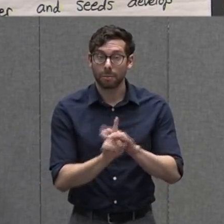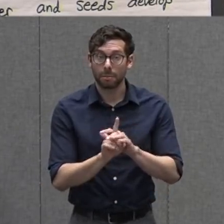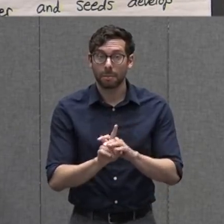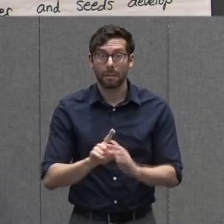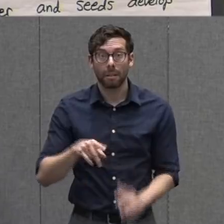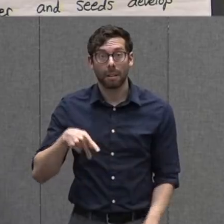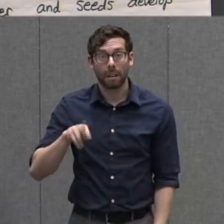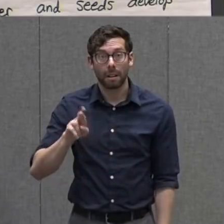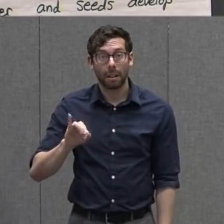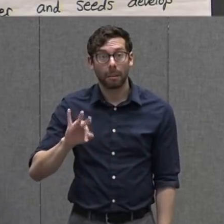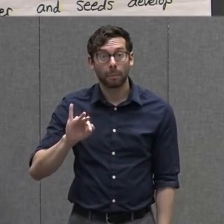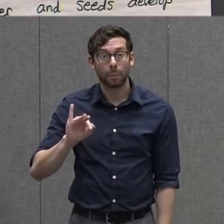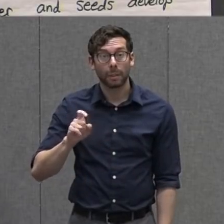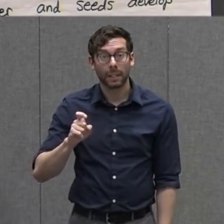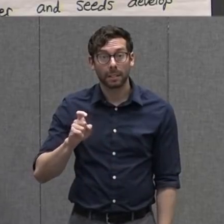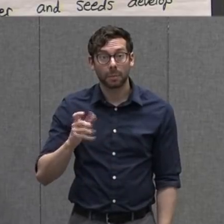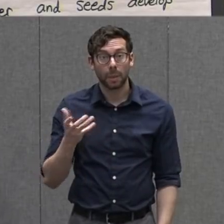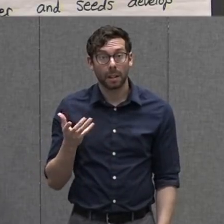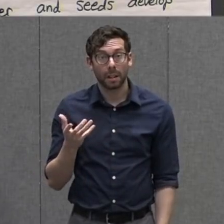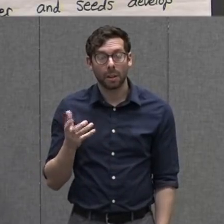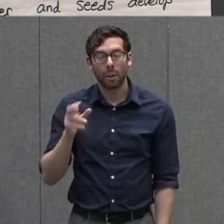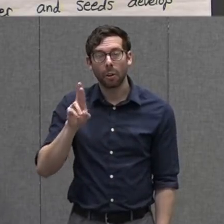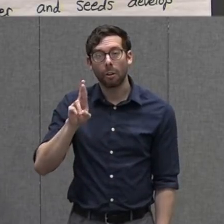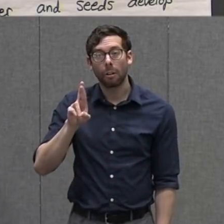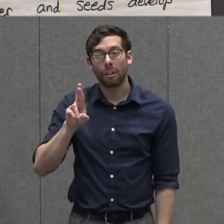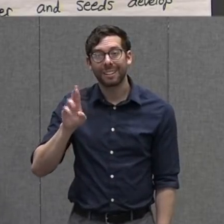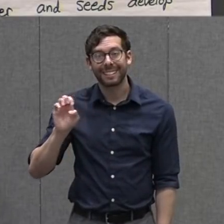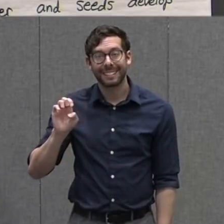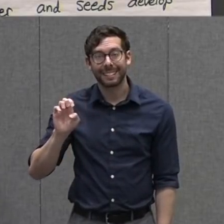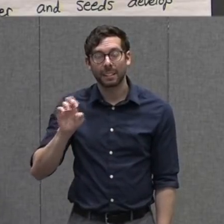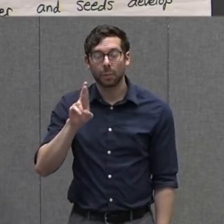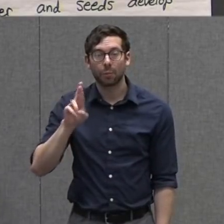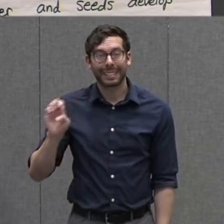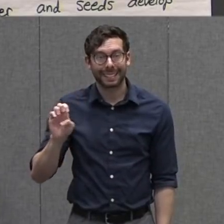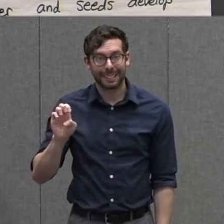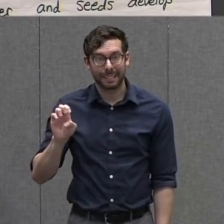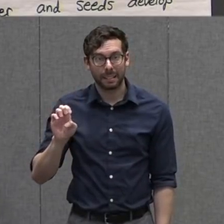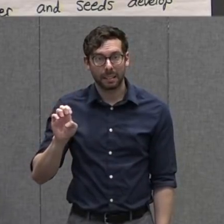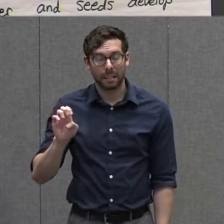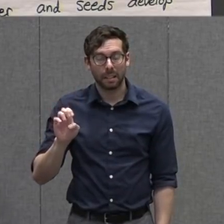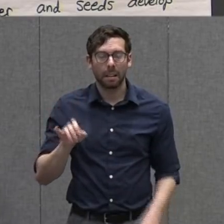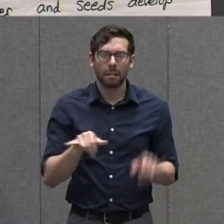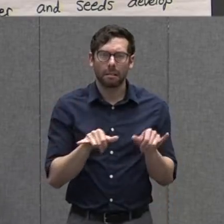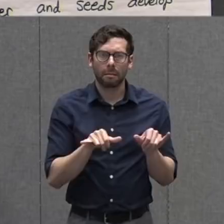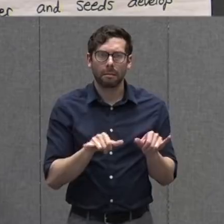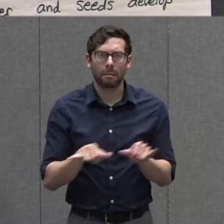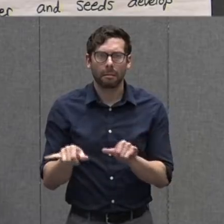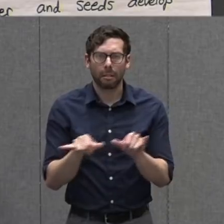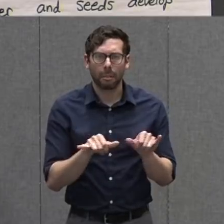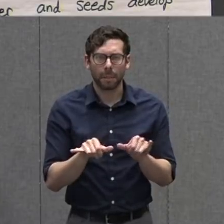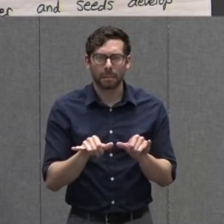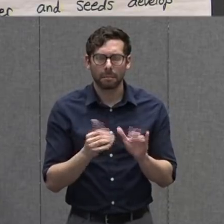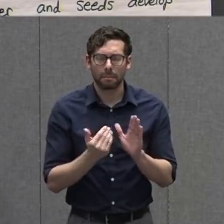and then I see a common word cycle. I've seen that before in bicycle also.